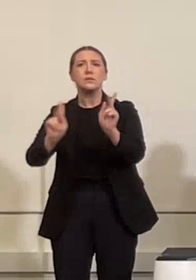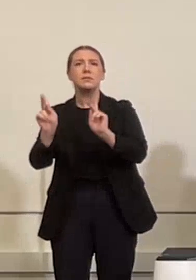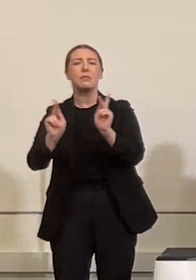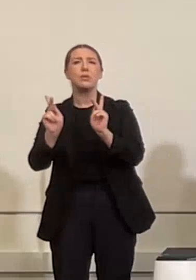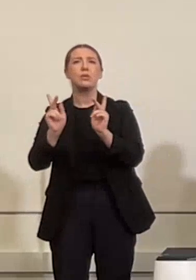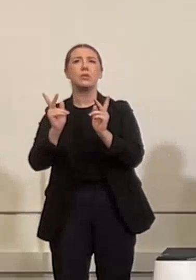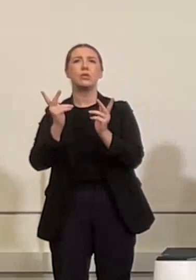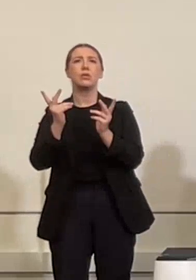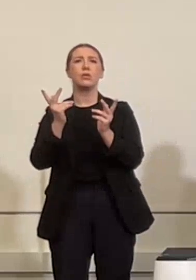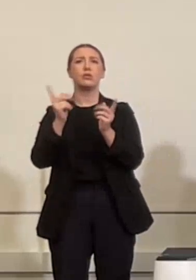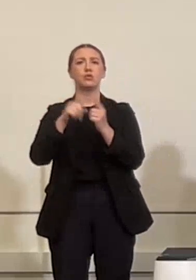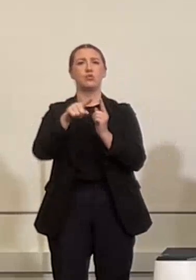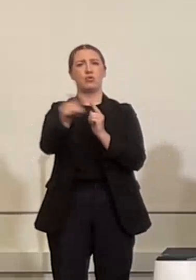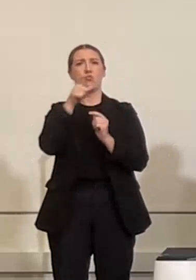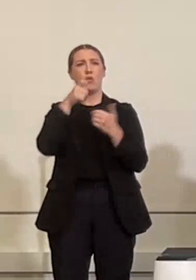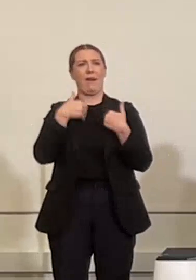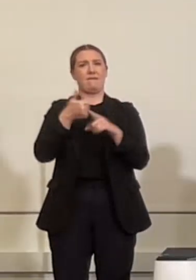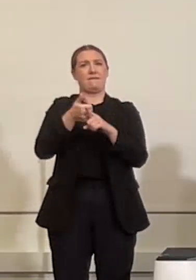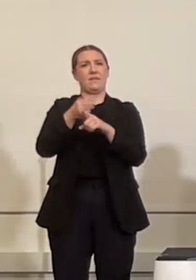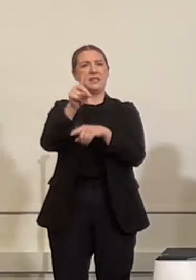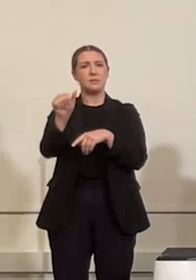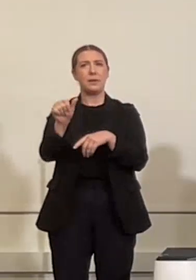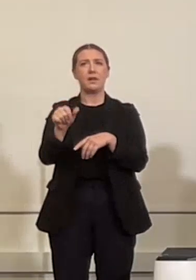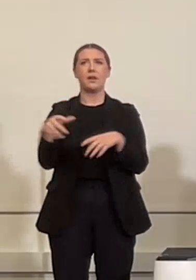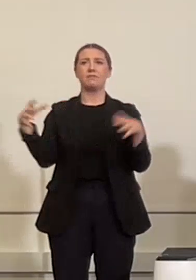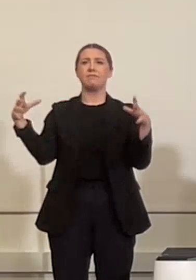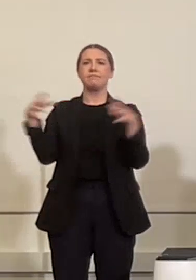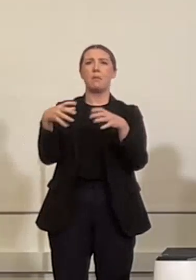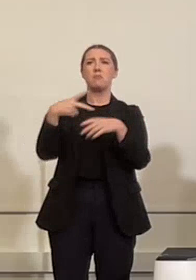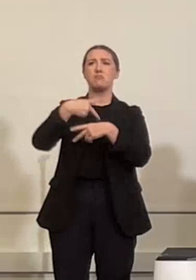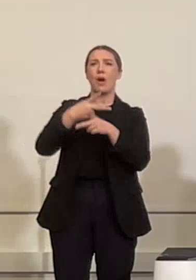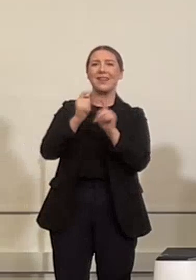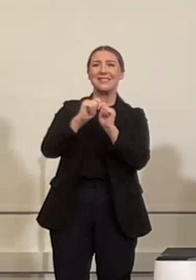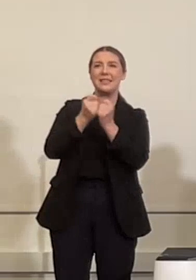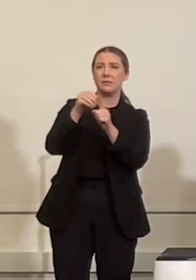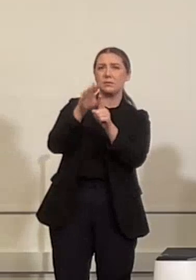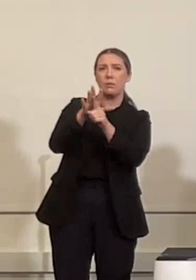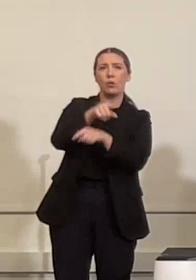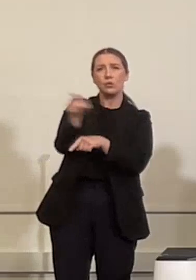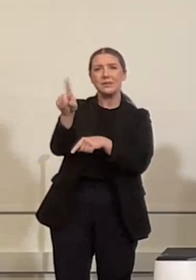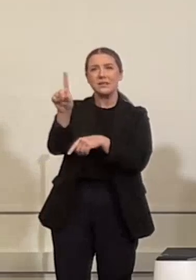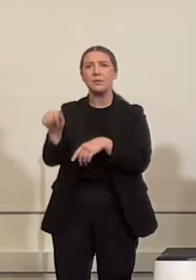disabilities, getting product teams exposure or leadership exposure to people?